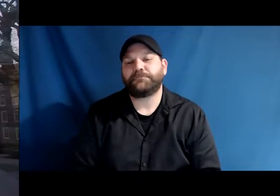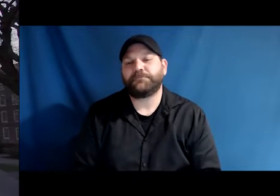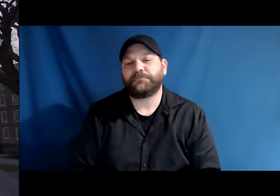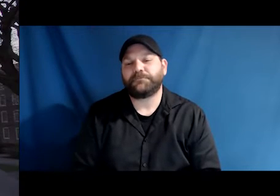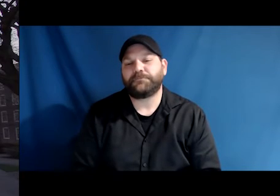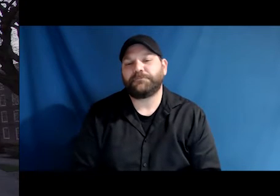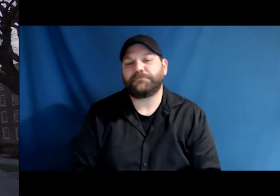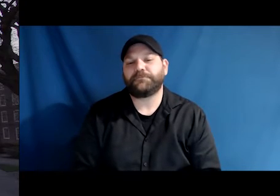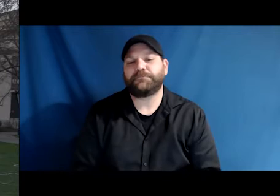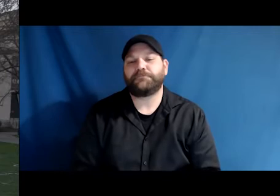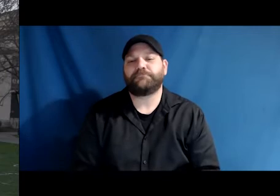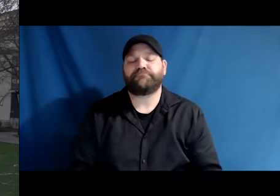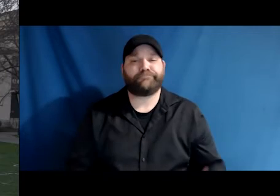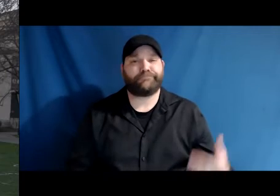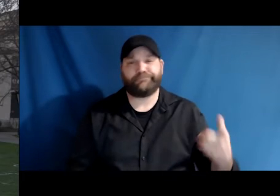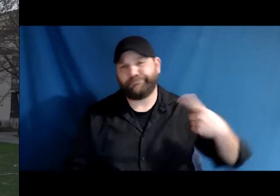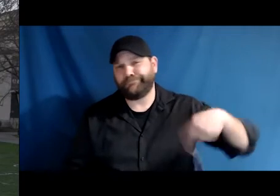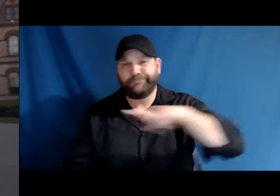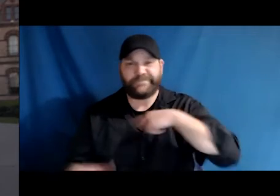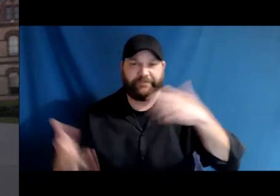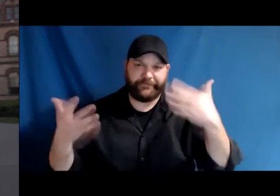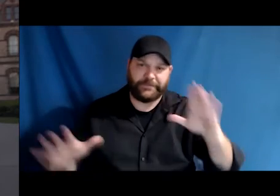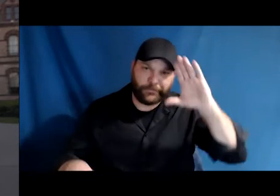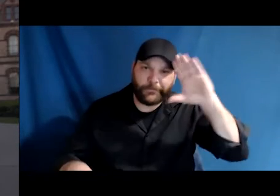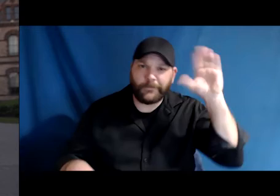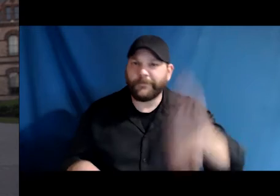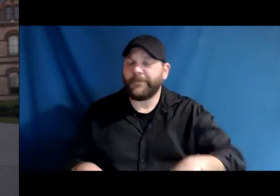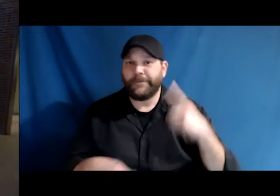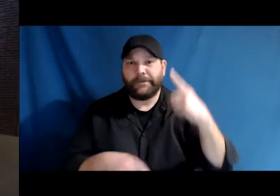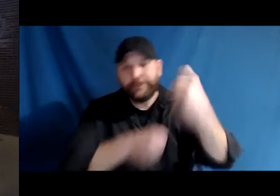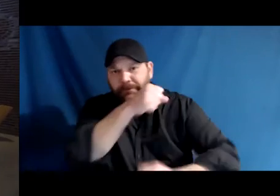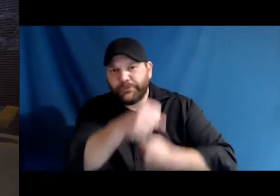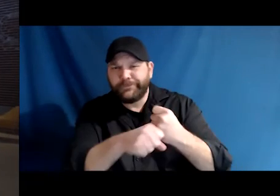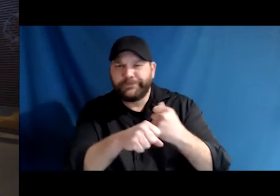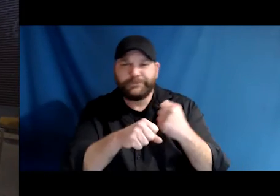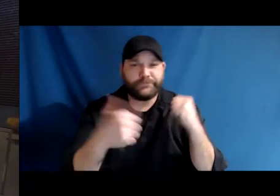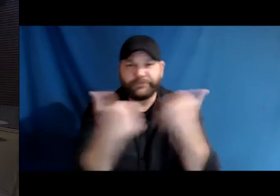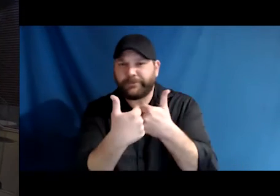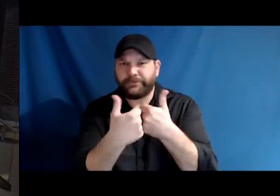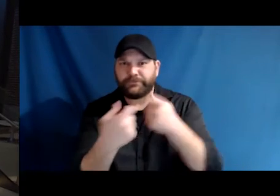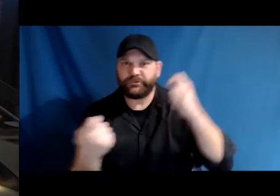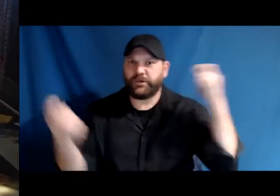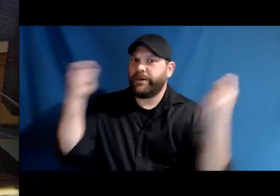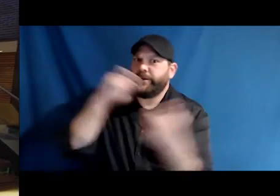We all know we have had a year of challenge and change, that things look quite different than they did last Bear Day,